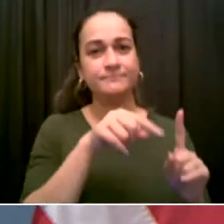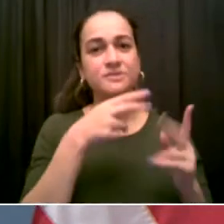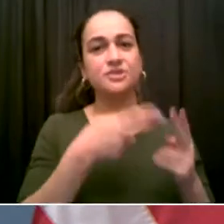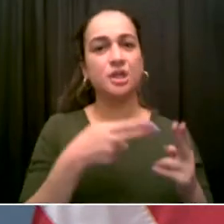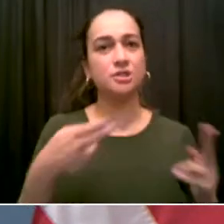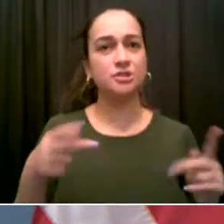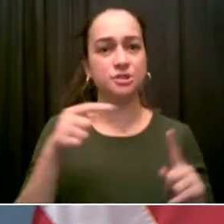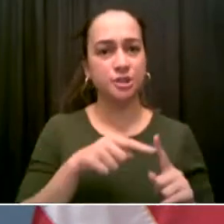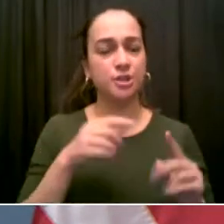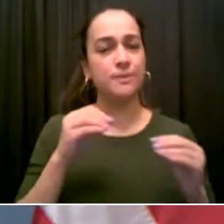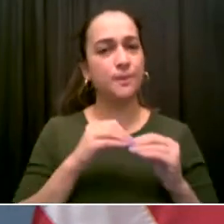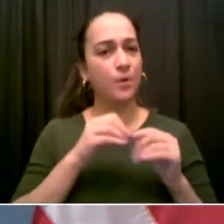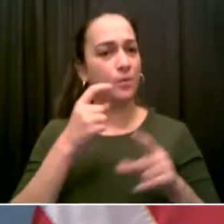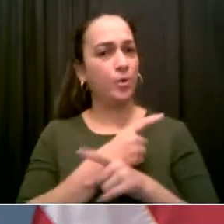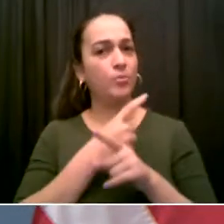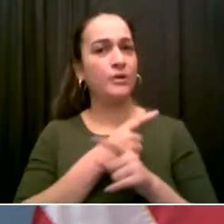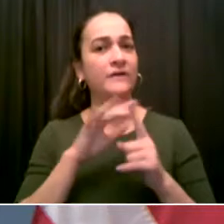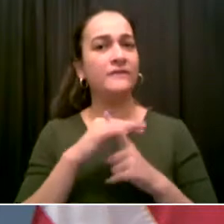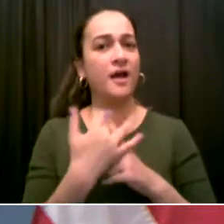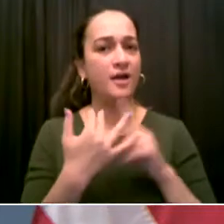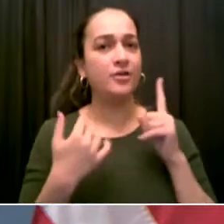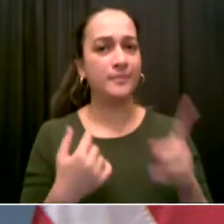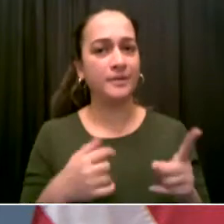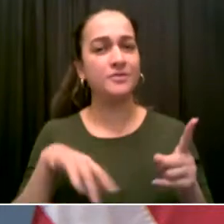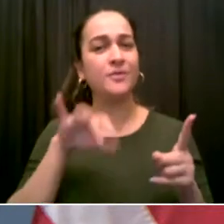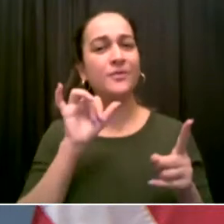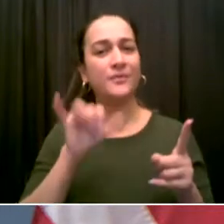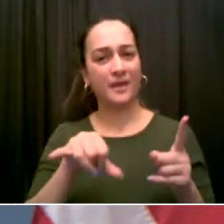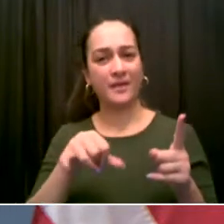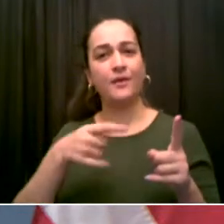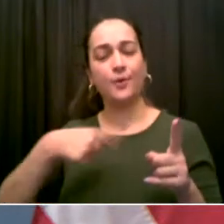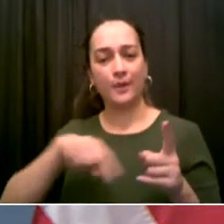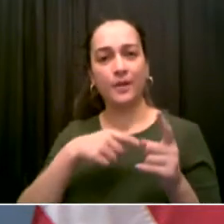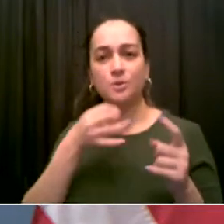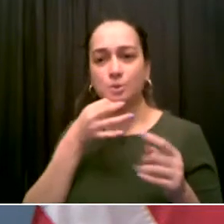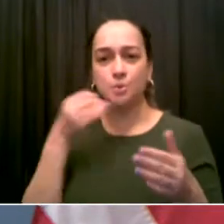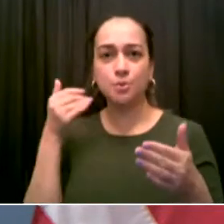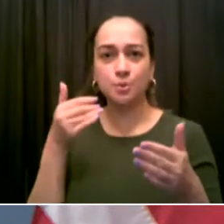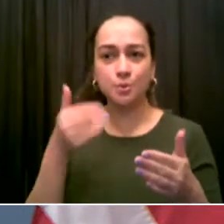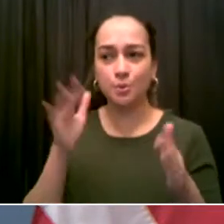. WE SAID ABOUT ENDING THE USE OF COMMERCIAL HOTELS FOR A MORE APPROPRIATE SETTING. WE HAVE BEEN MAKING